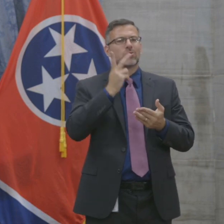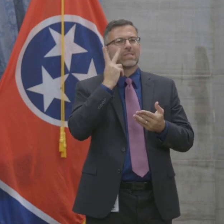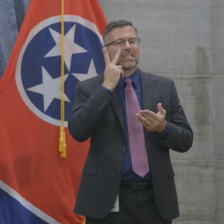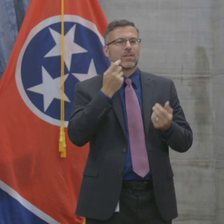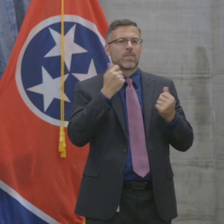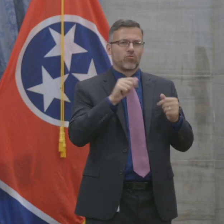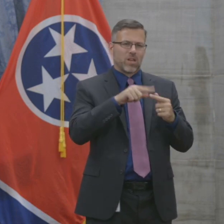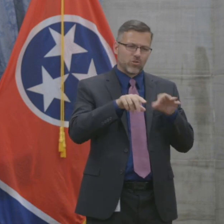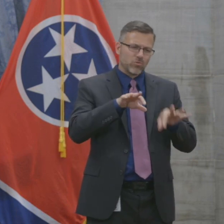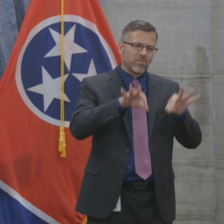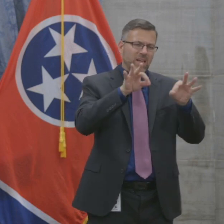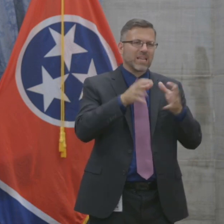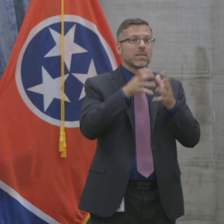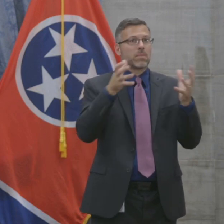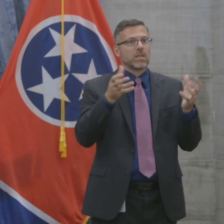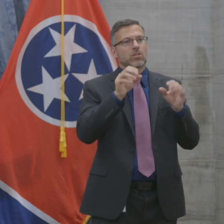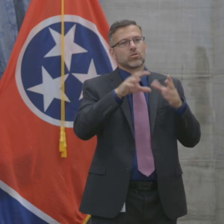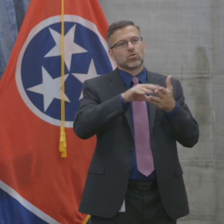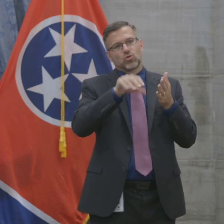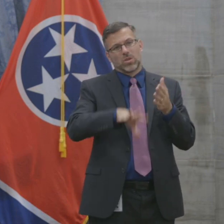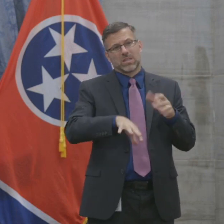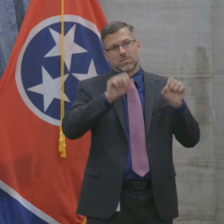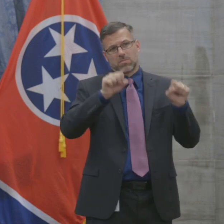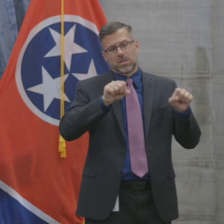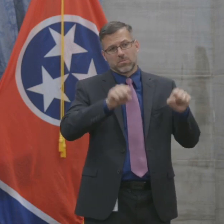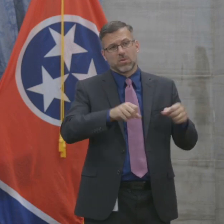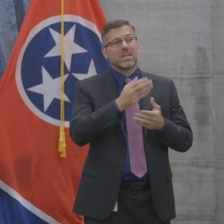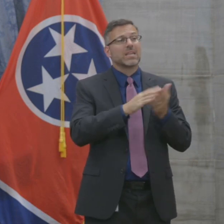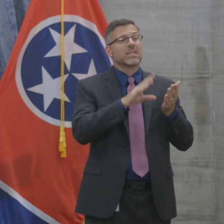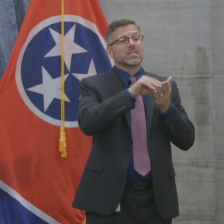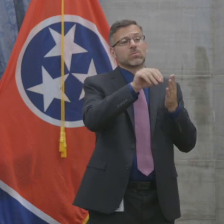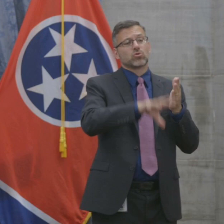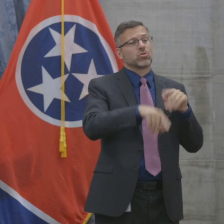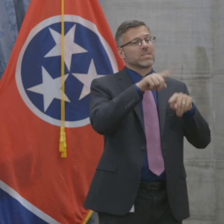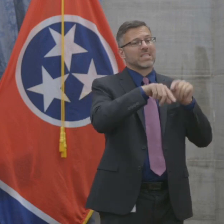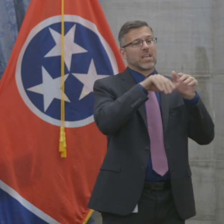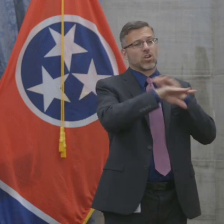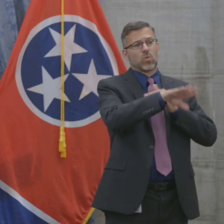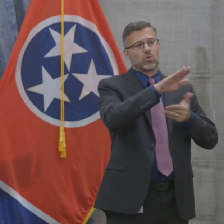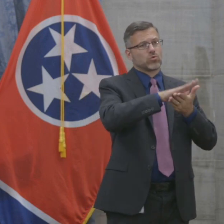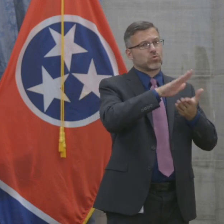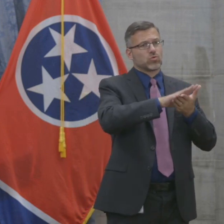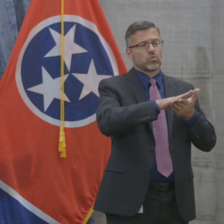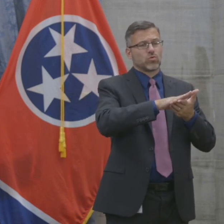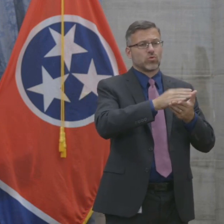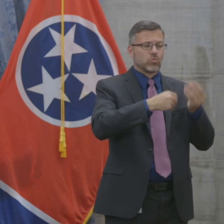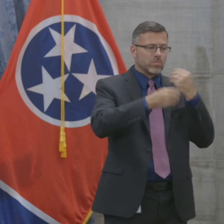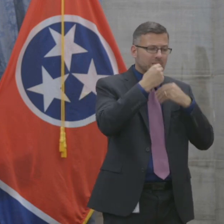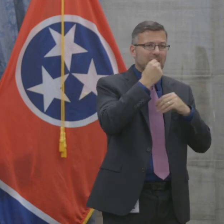with school districts around that. Because different districts are community eligibility or different ways